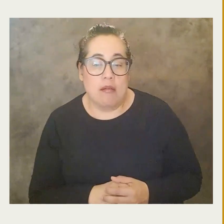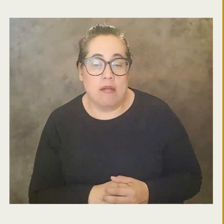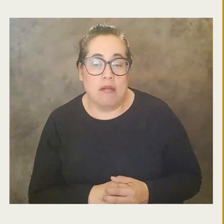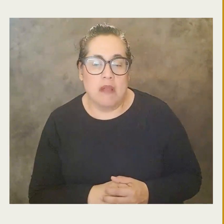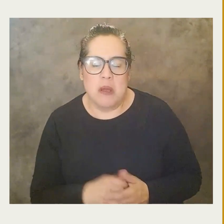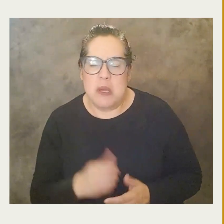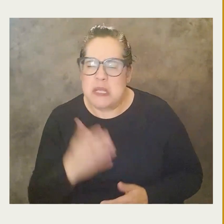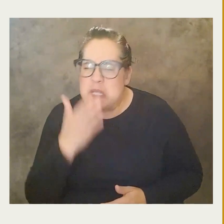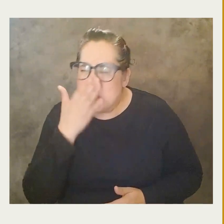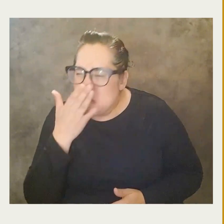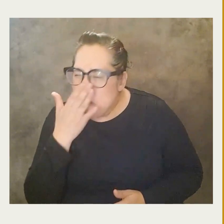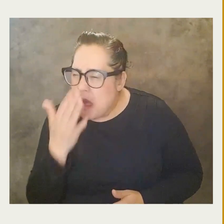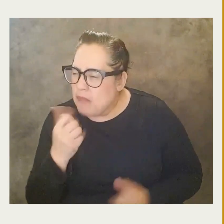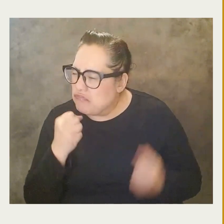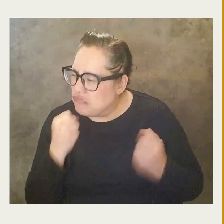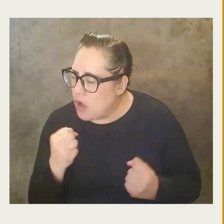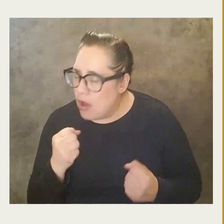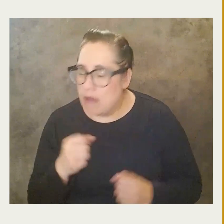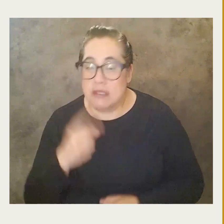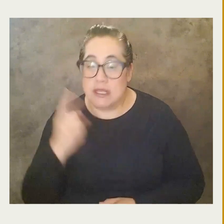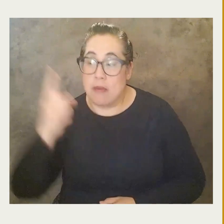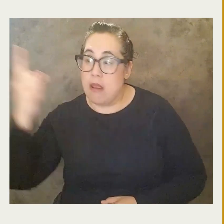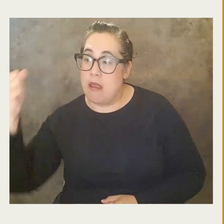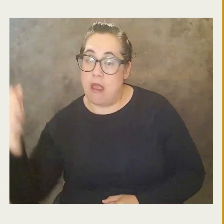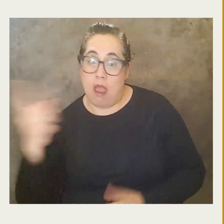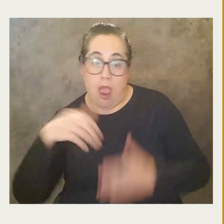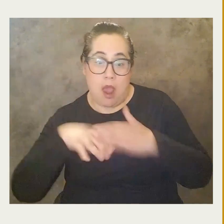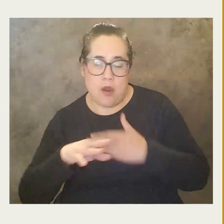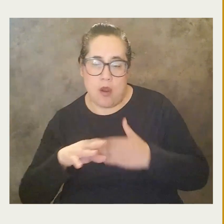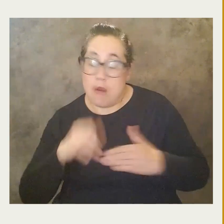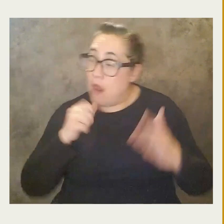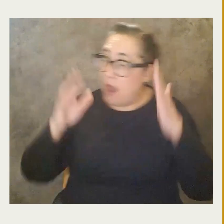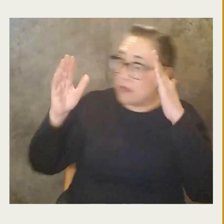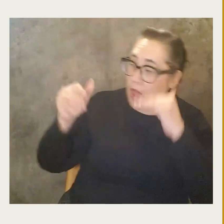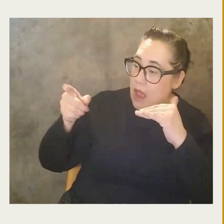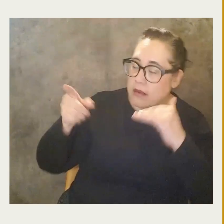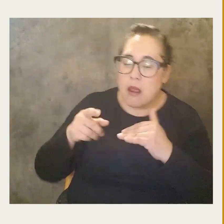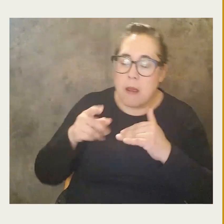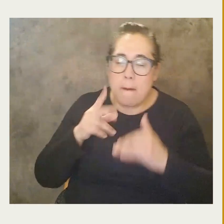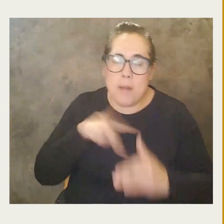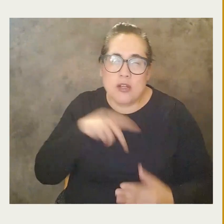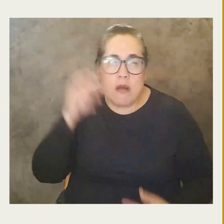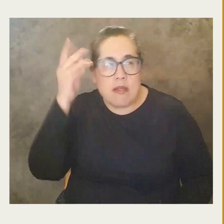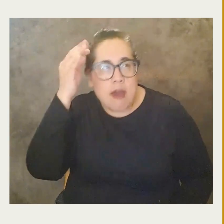strong smells, someone entering the room ... unexpectedly, personal thoughts,